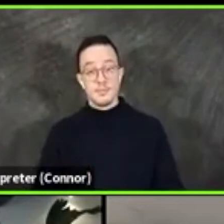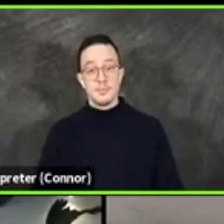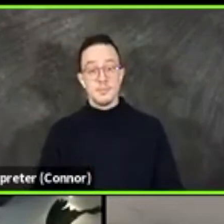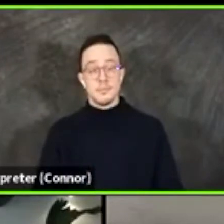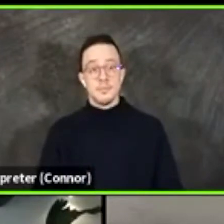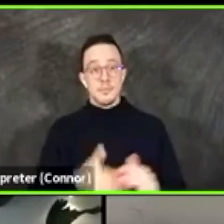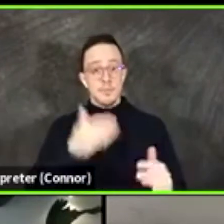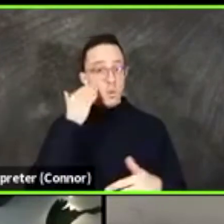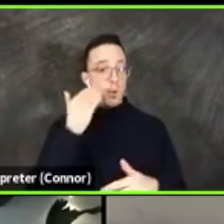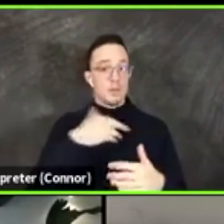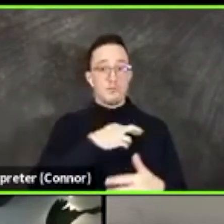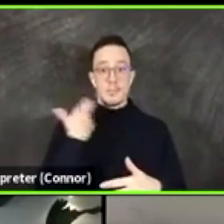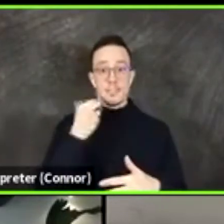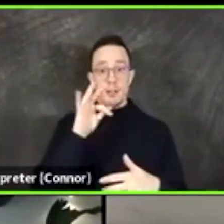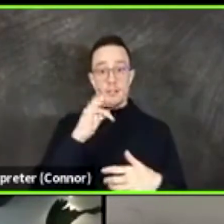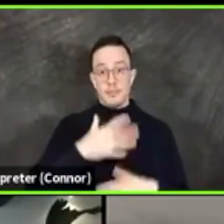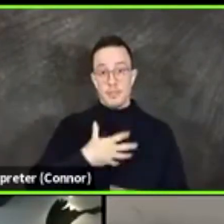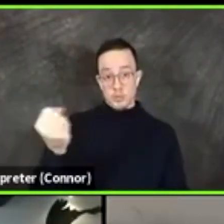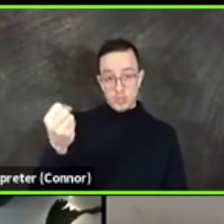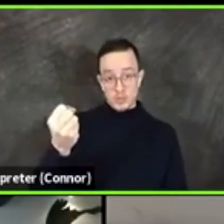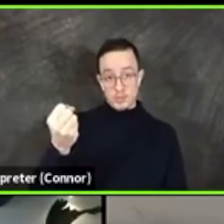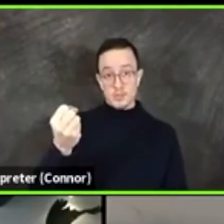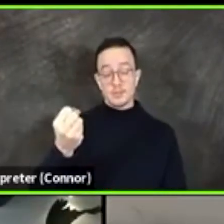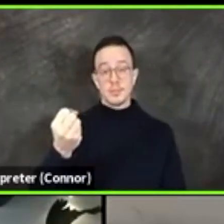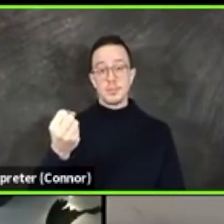RISKS OF EXTRACTION, THAT YOU HAD BEEN SO DETERMINED;